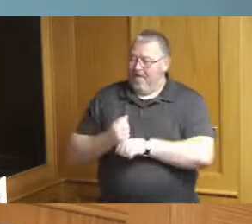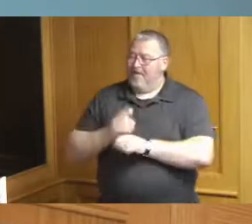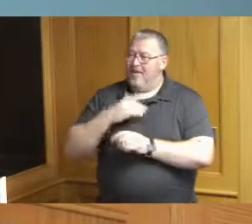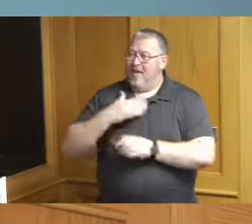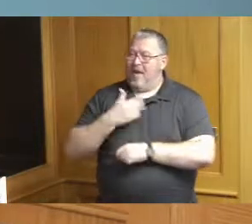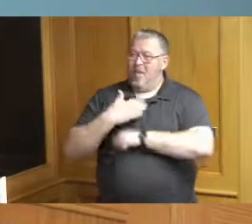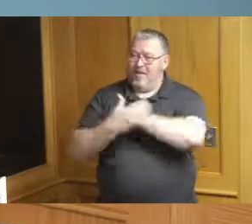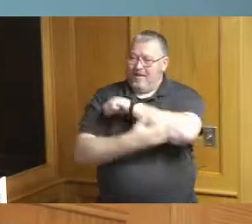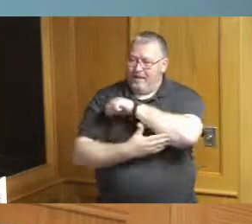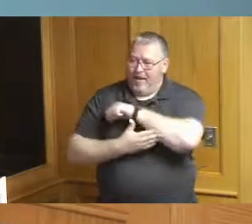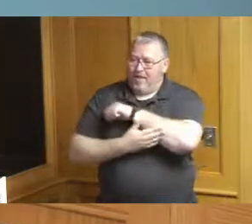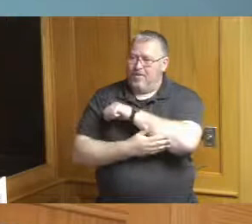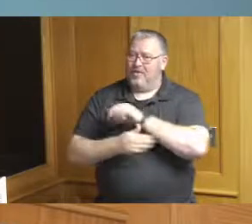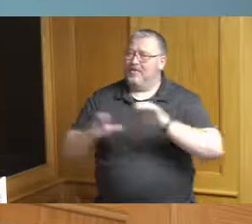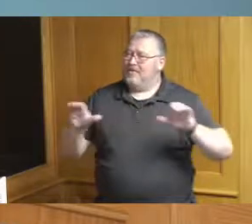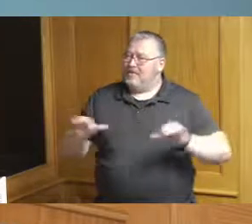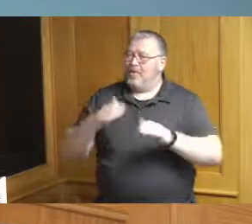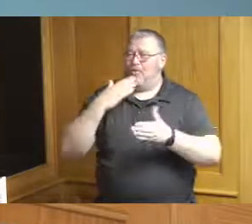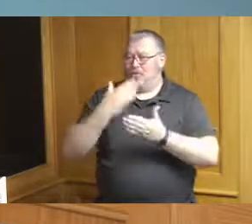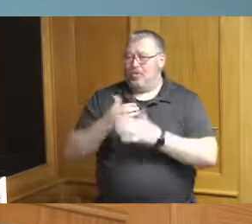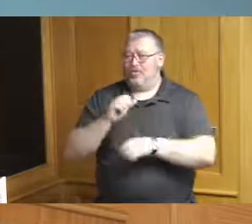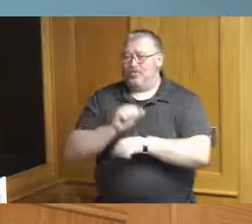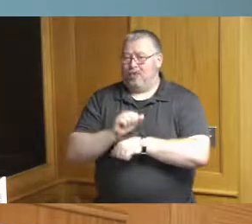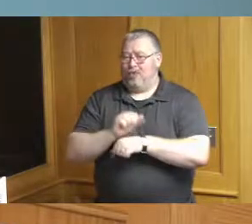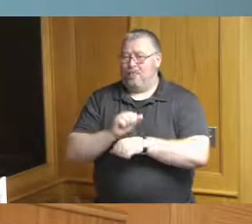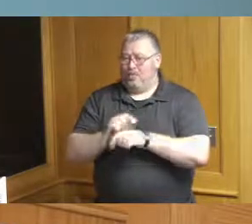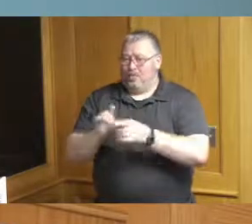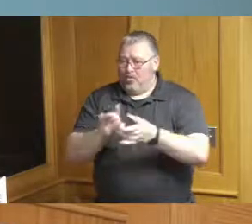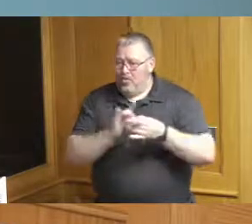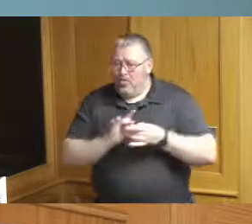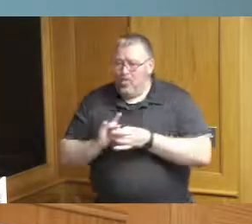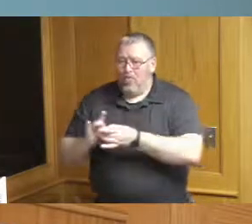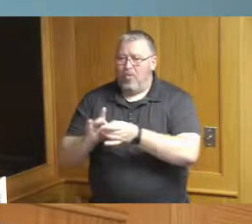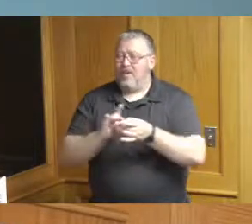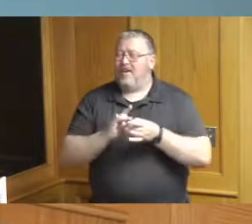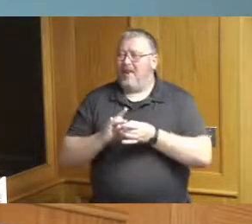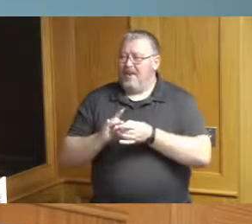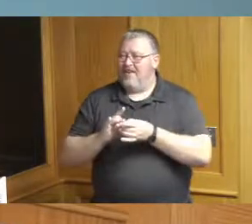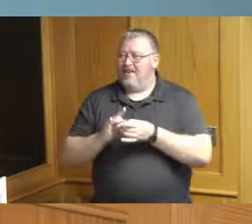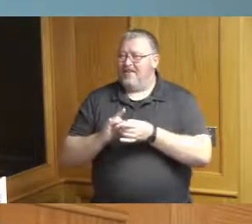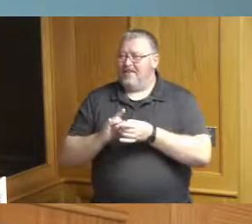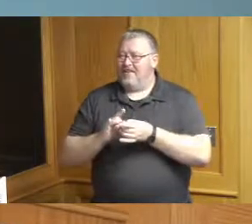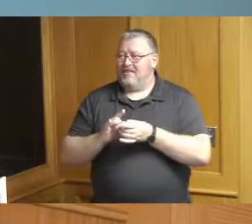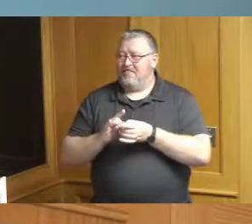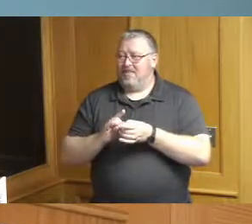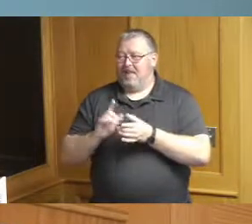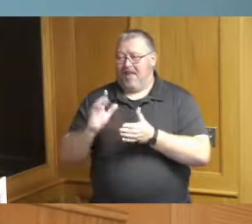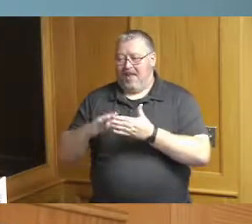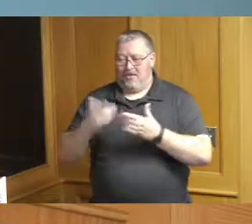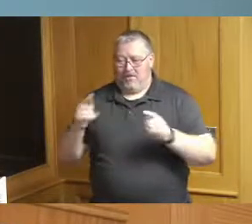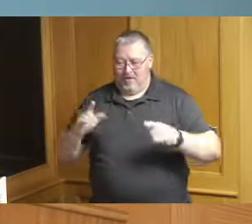has done a very good job of coordinating and bringing the you know private places